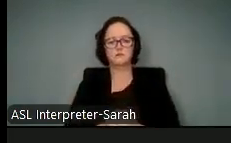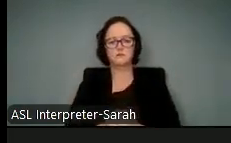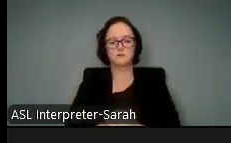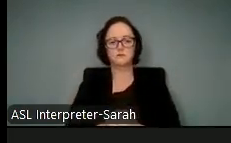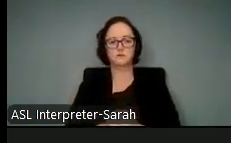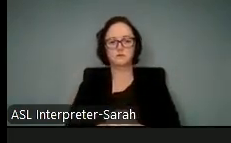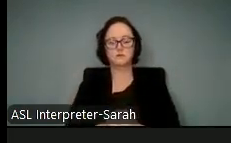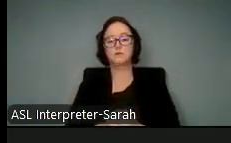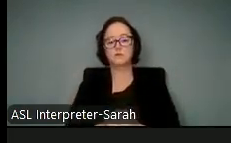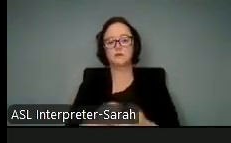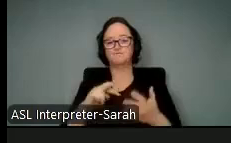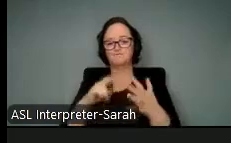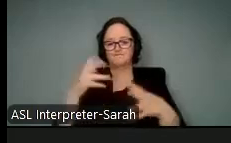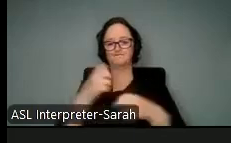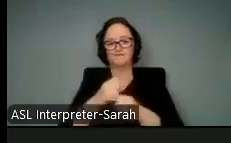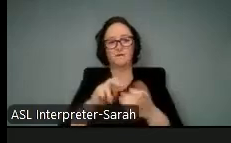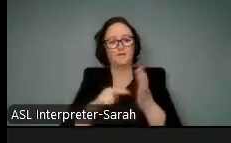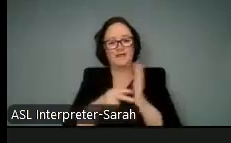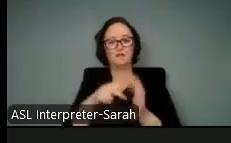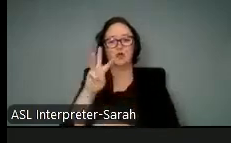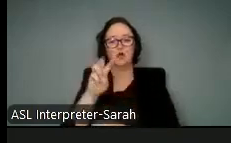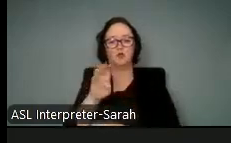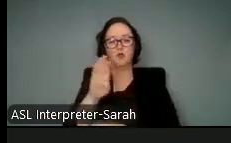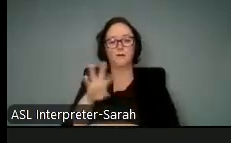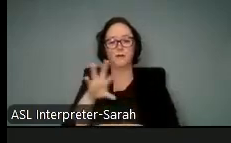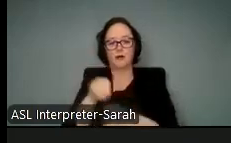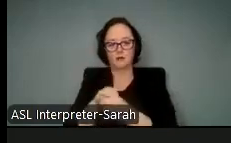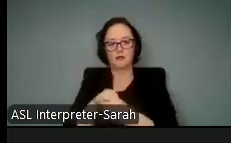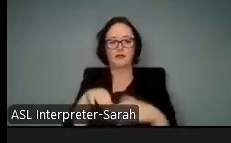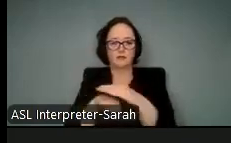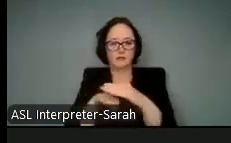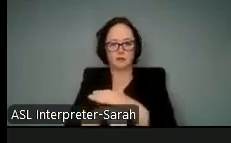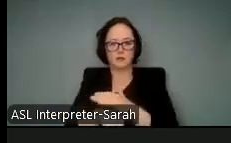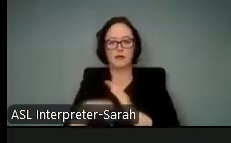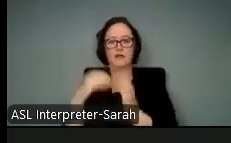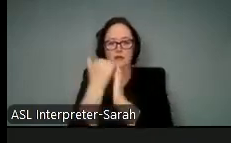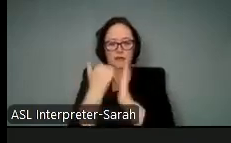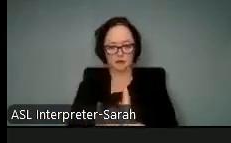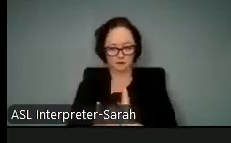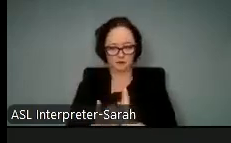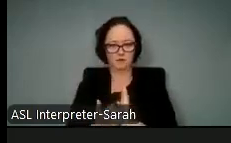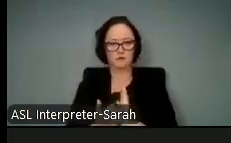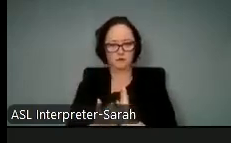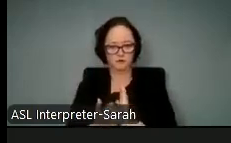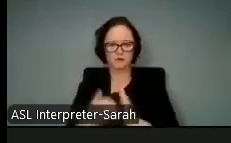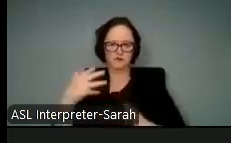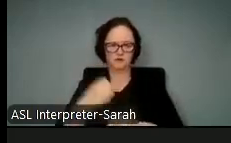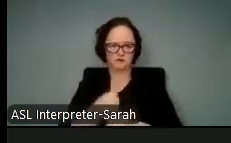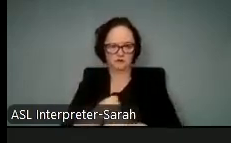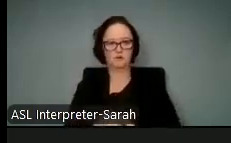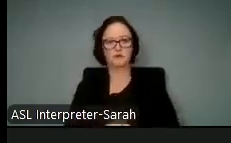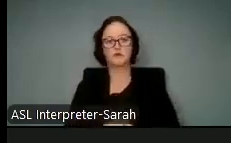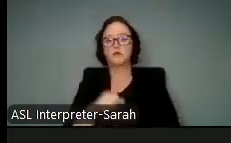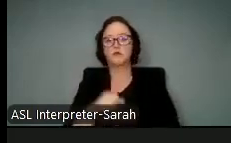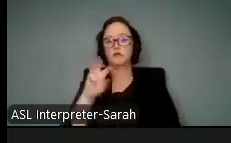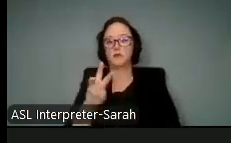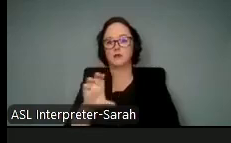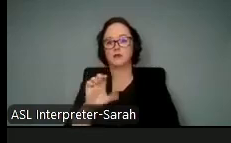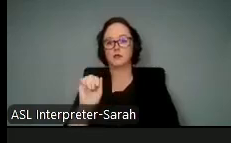for Web Content Accessibility Guidelines, and the WCAG is a set of standards